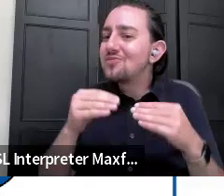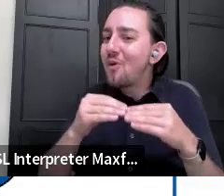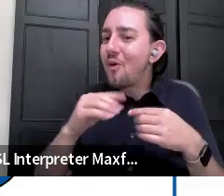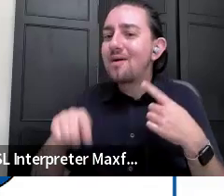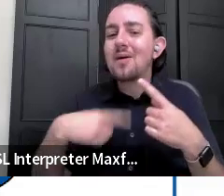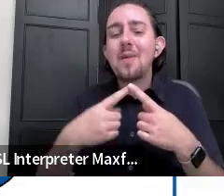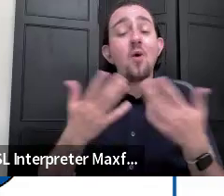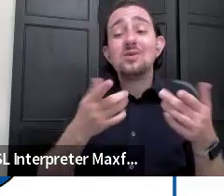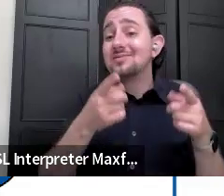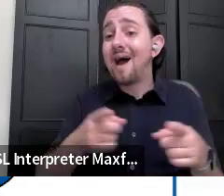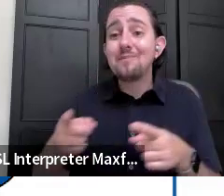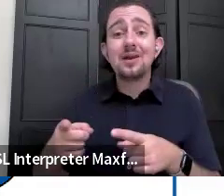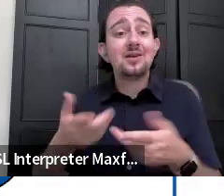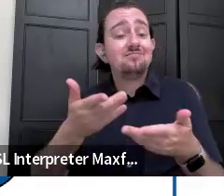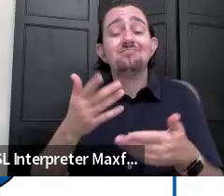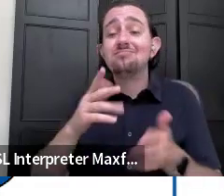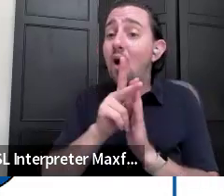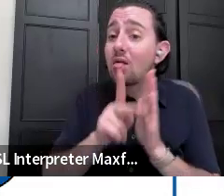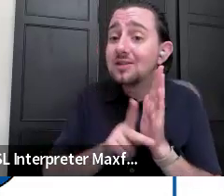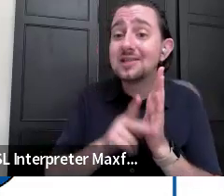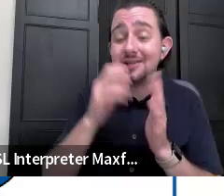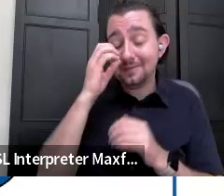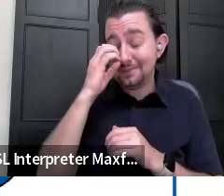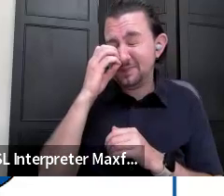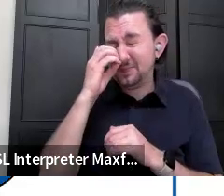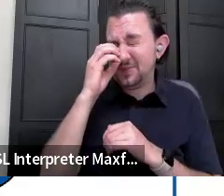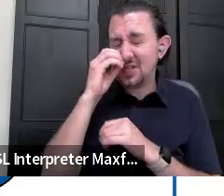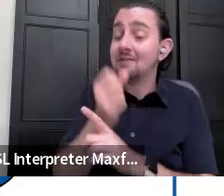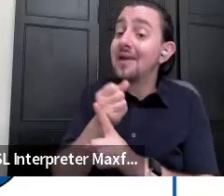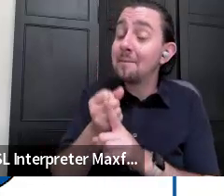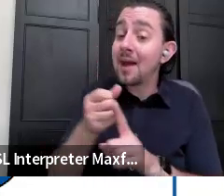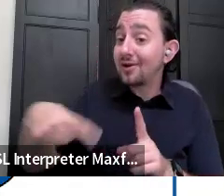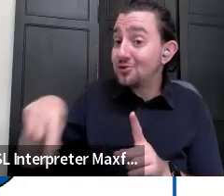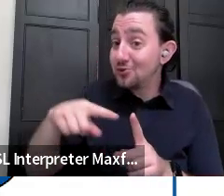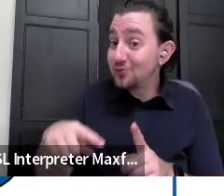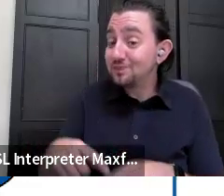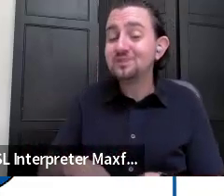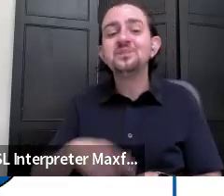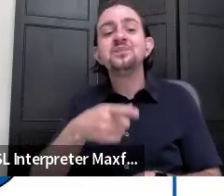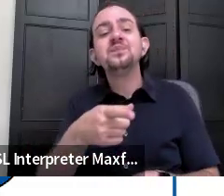happening in policy that impact you. So you can go to the National Council